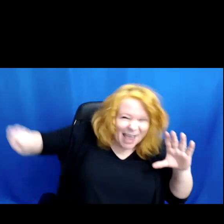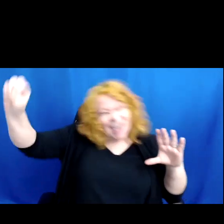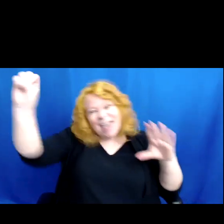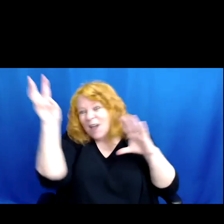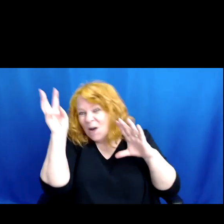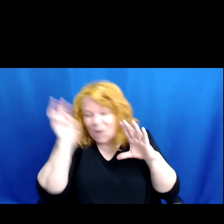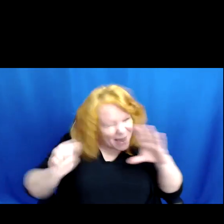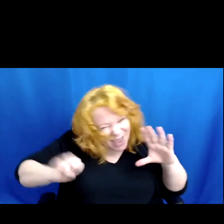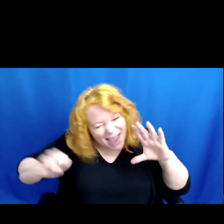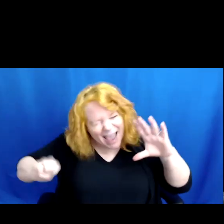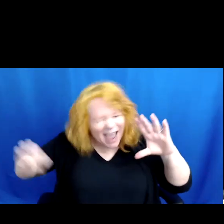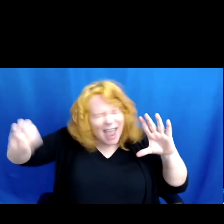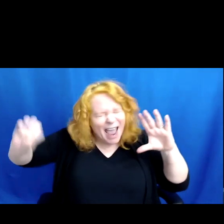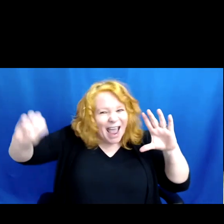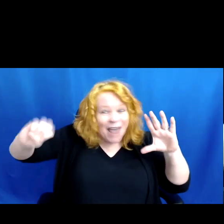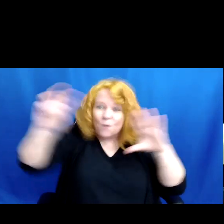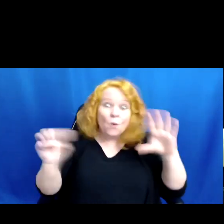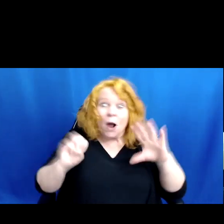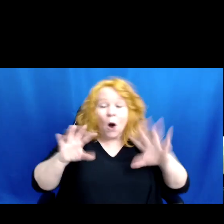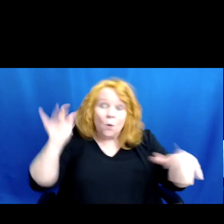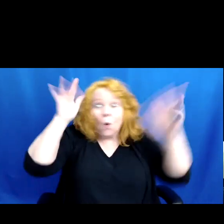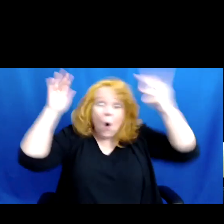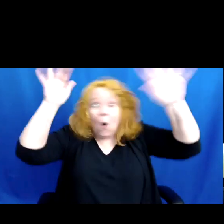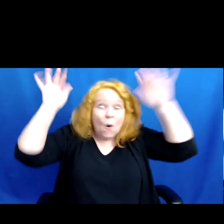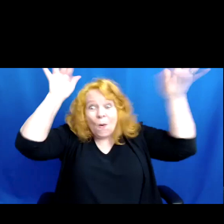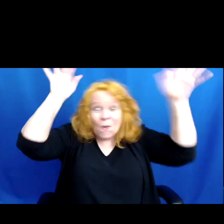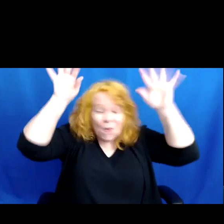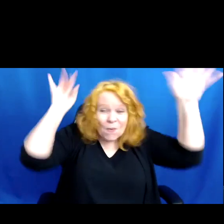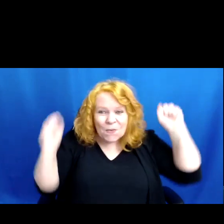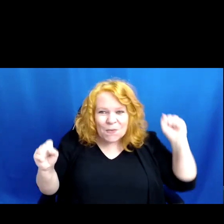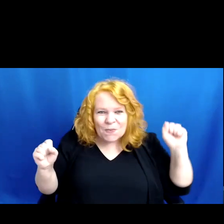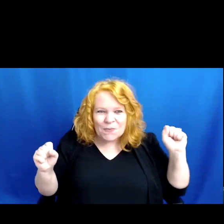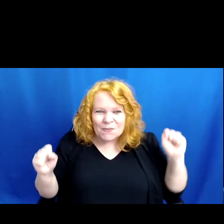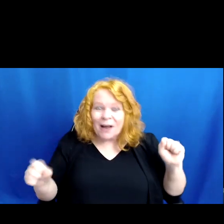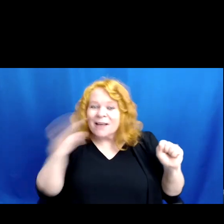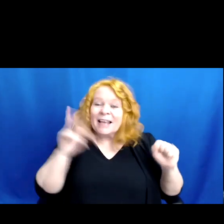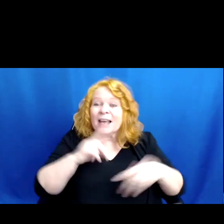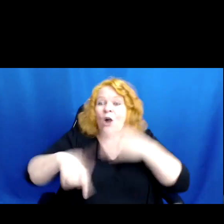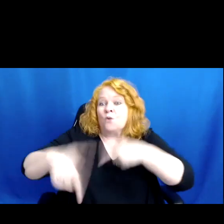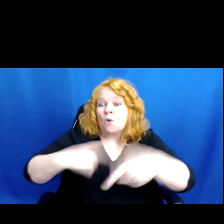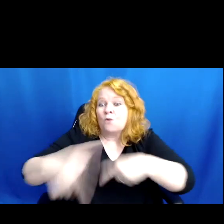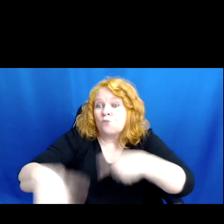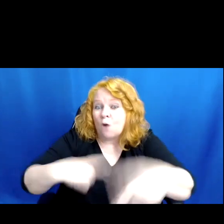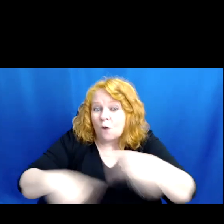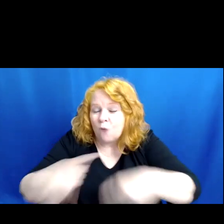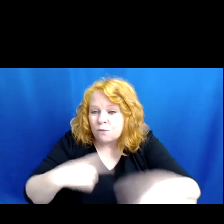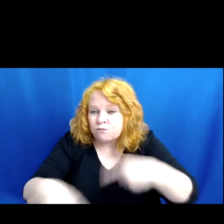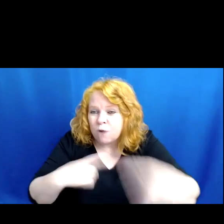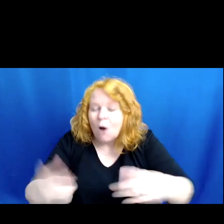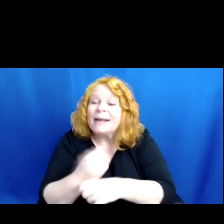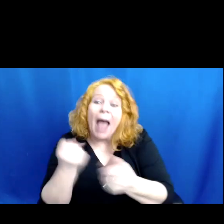Get your popcorn, get your ice cream.